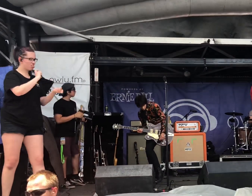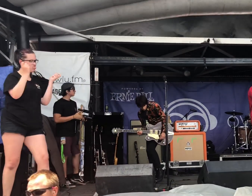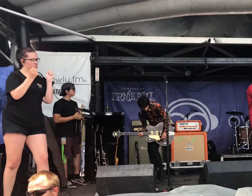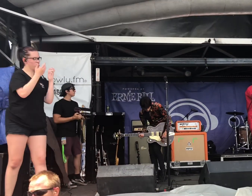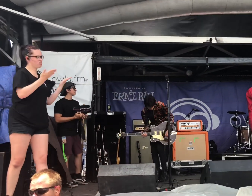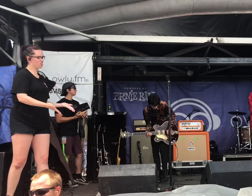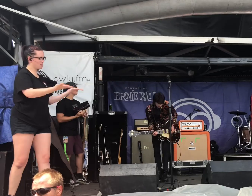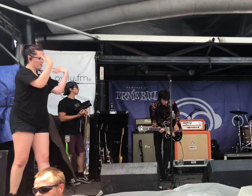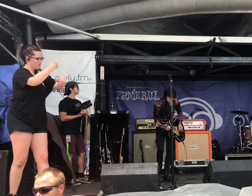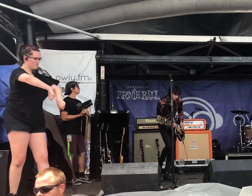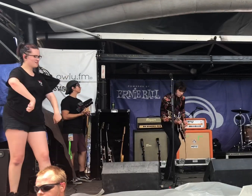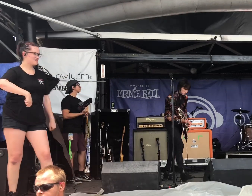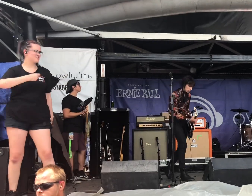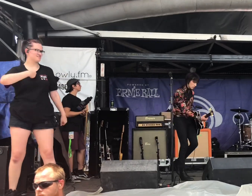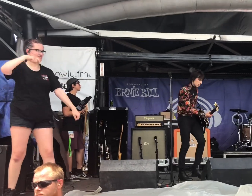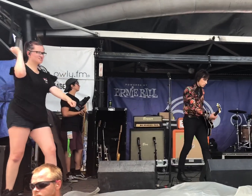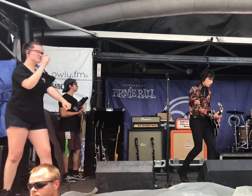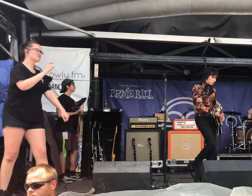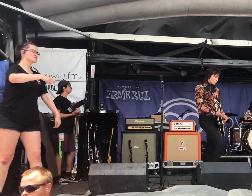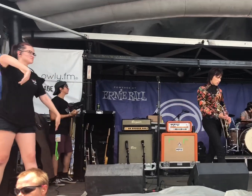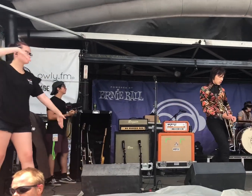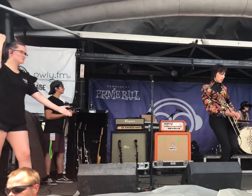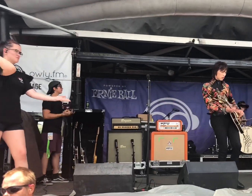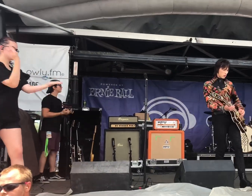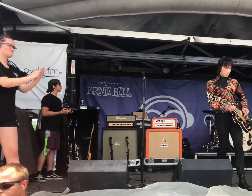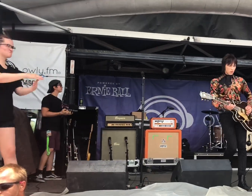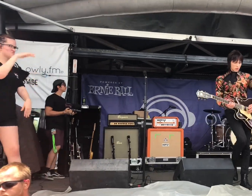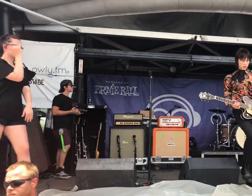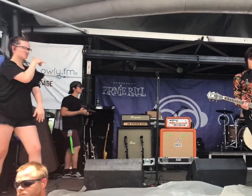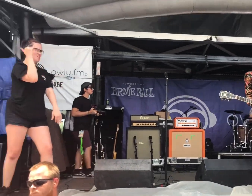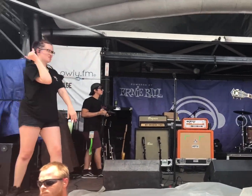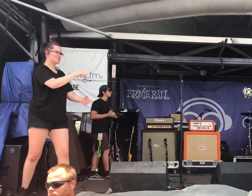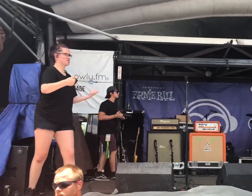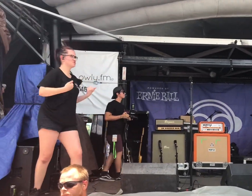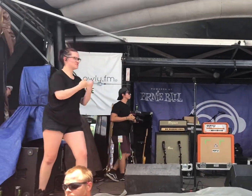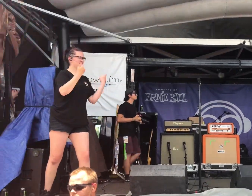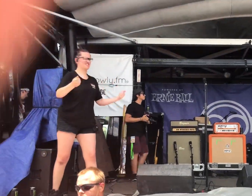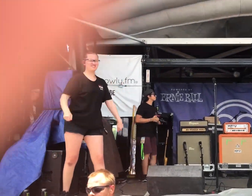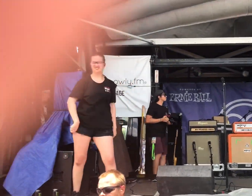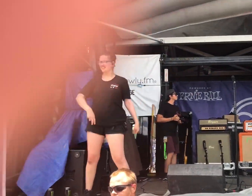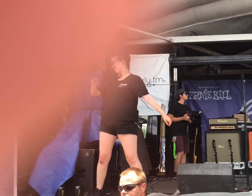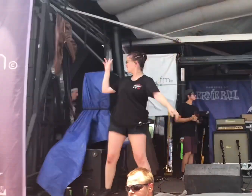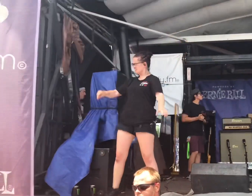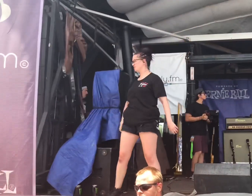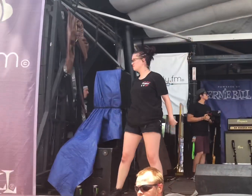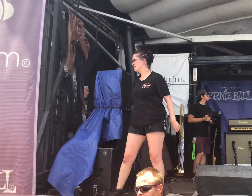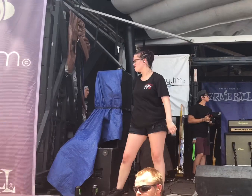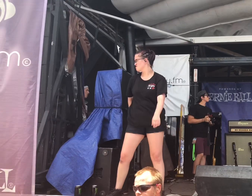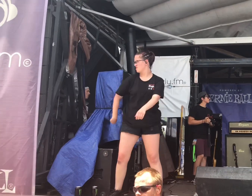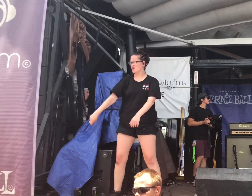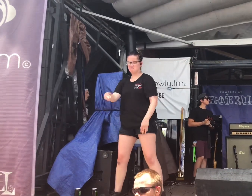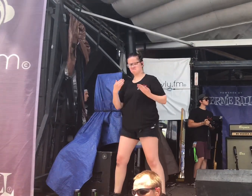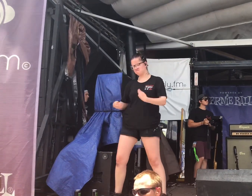How to change my ways And stop with the childish games So I told the man no